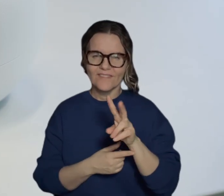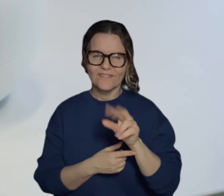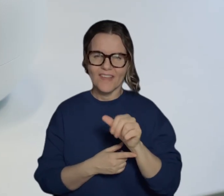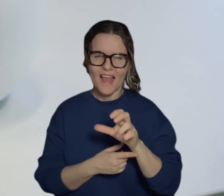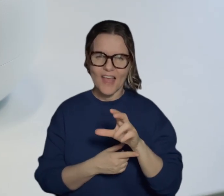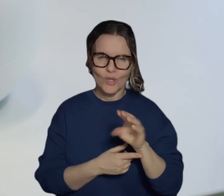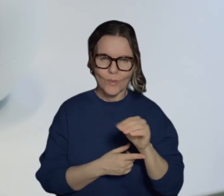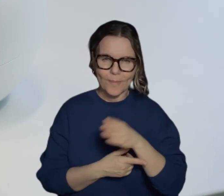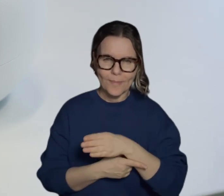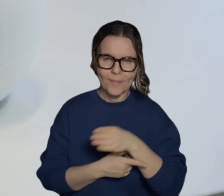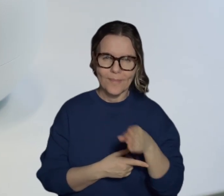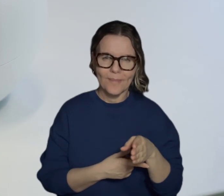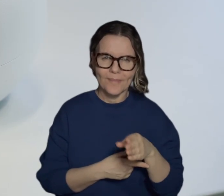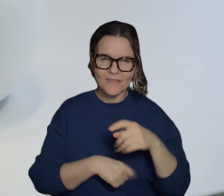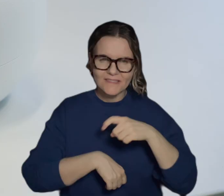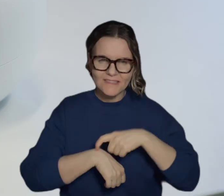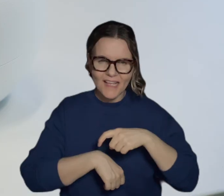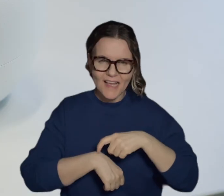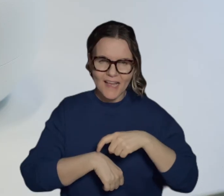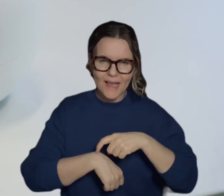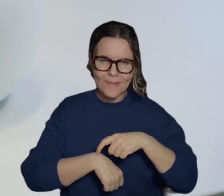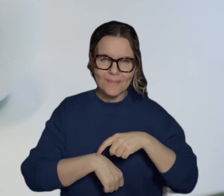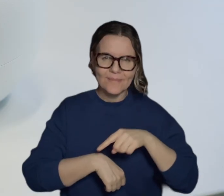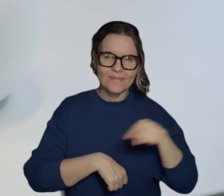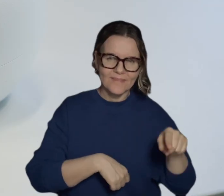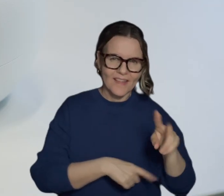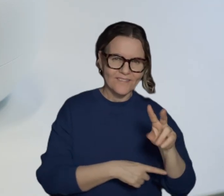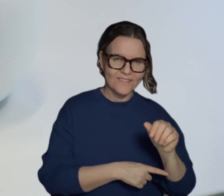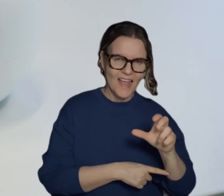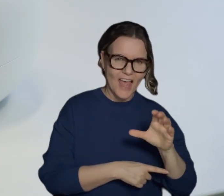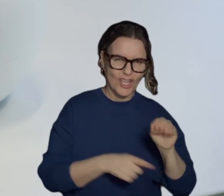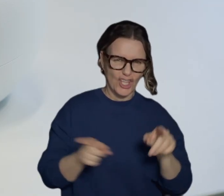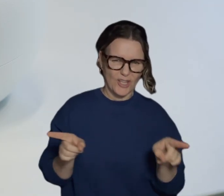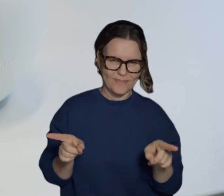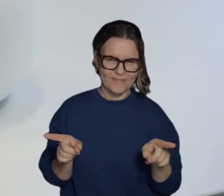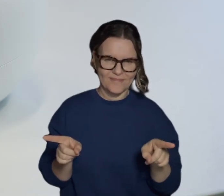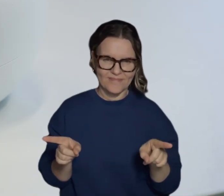of the pump you have the vacuum indicator on the top and that's because the screen will light up